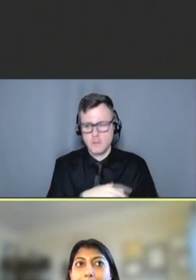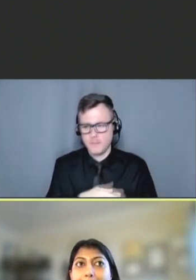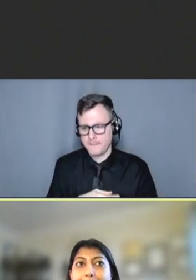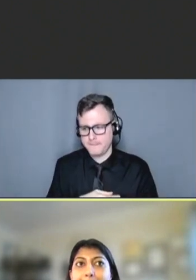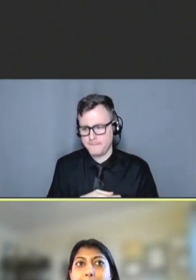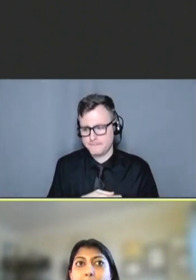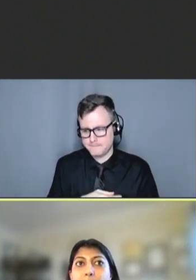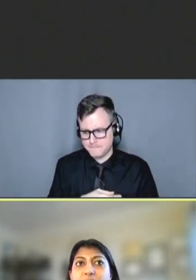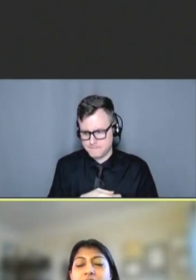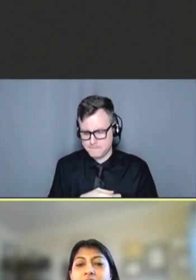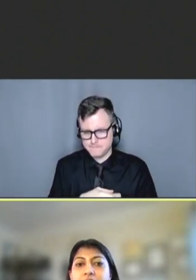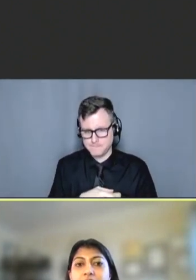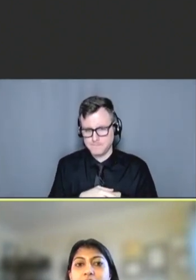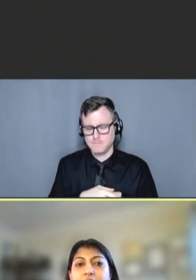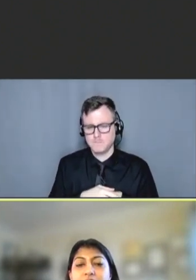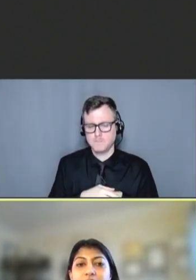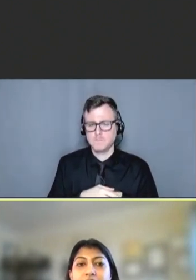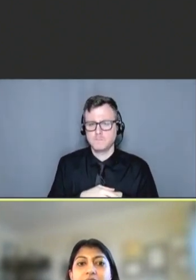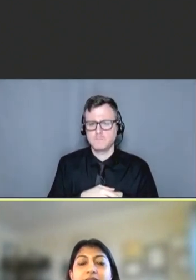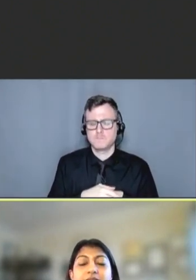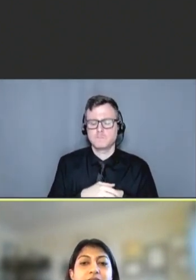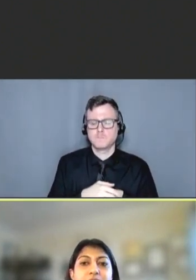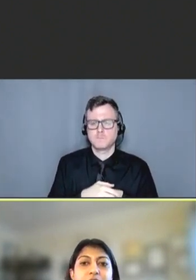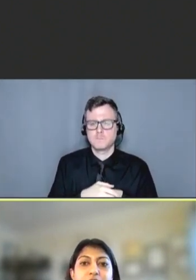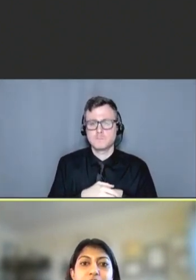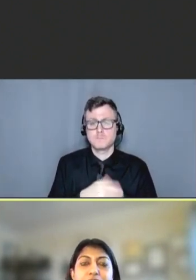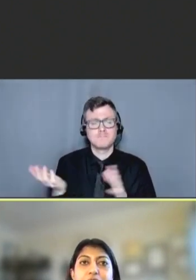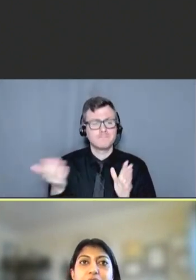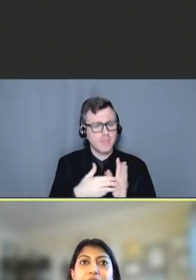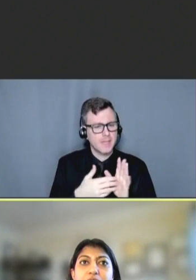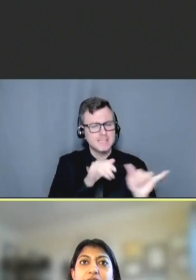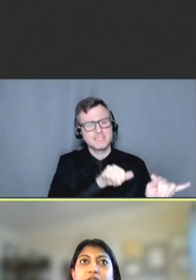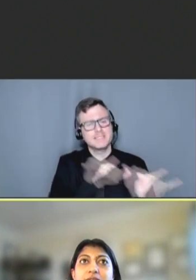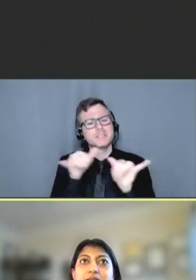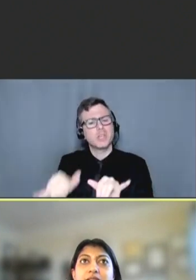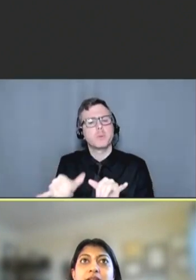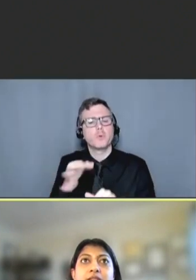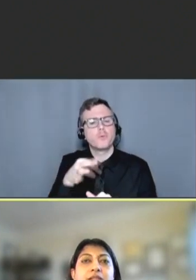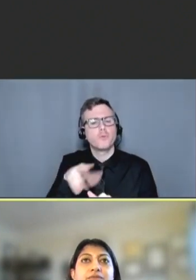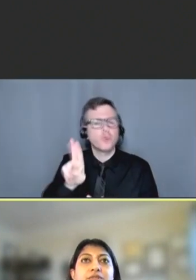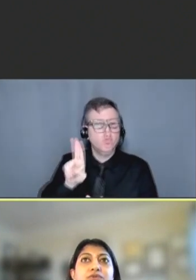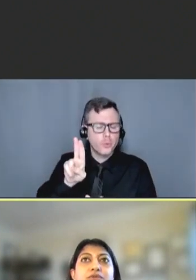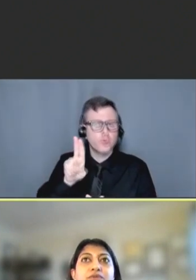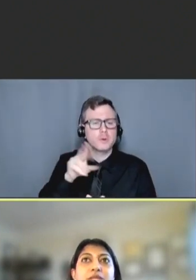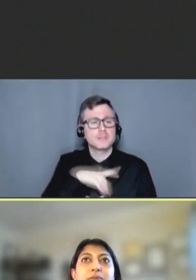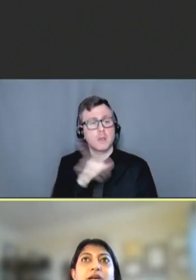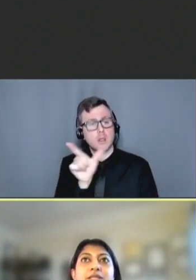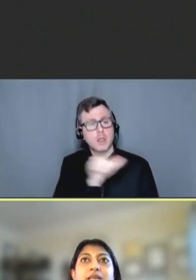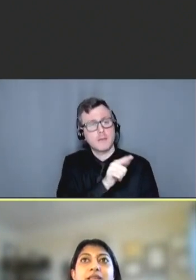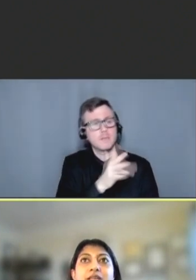So, this is, again, similar to the flu, right, you see the left is for 50 plus and then the